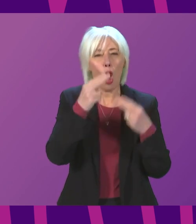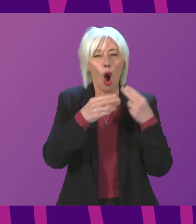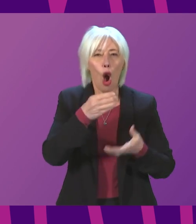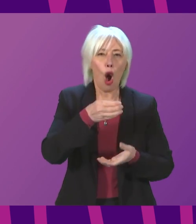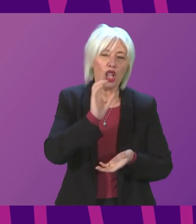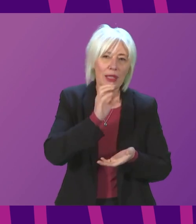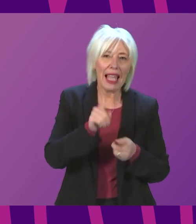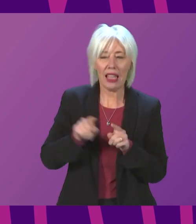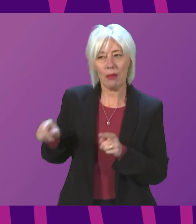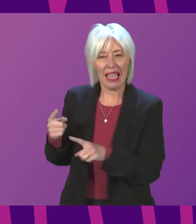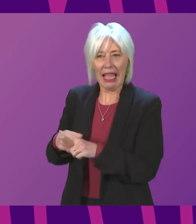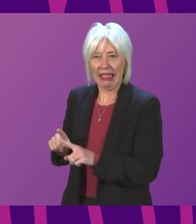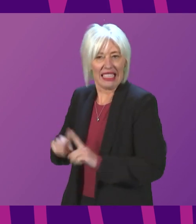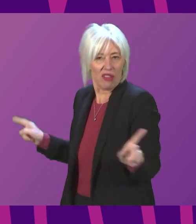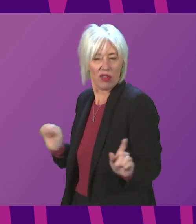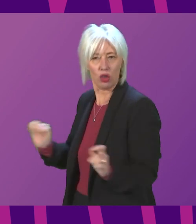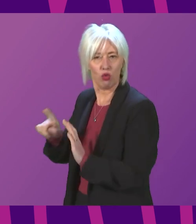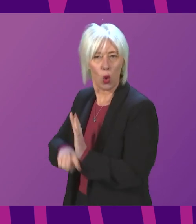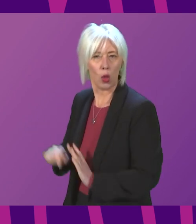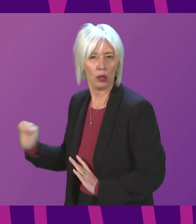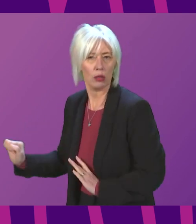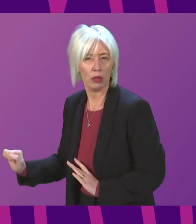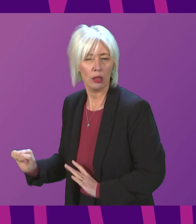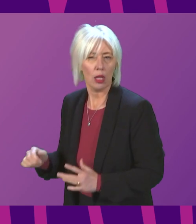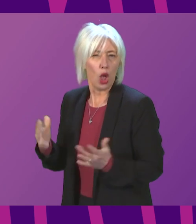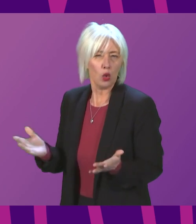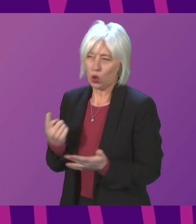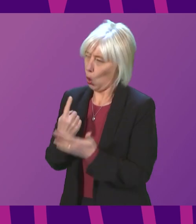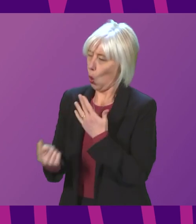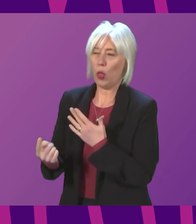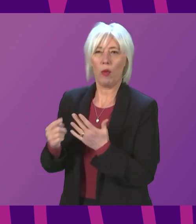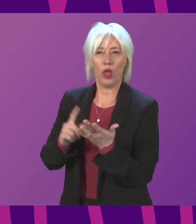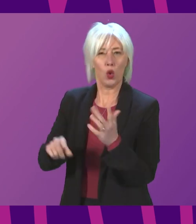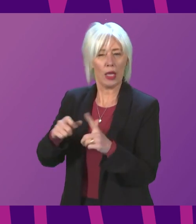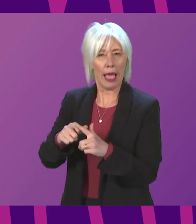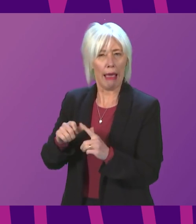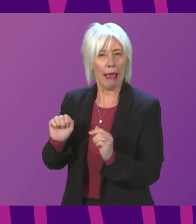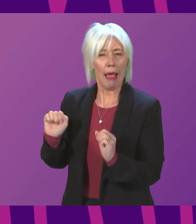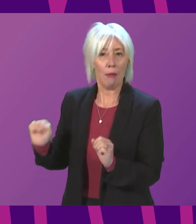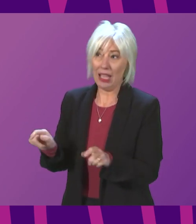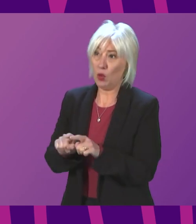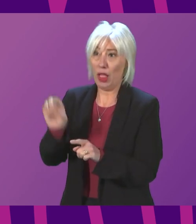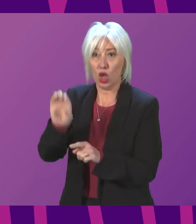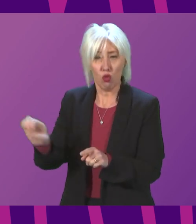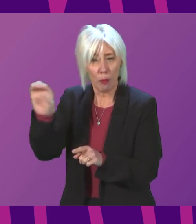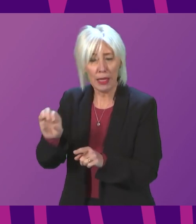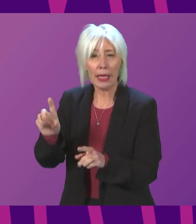is an outlier in that regard—not just in the UK but, arguably, in a European sense